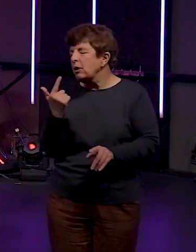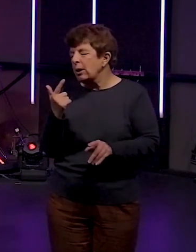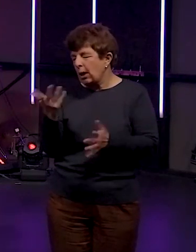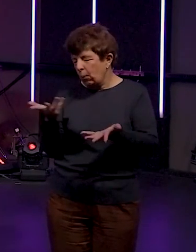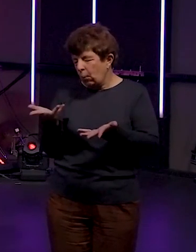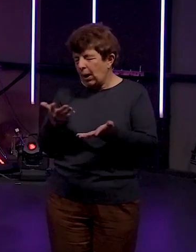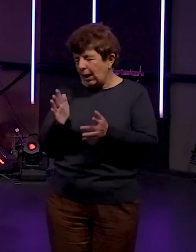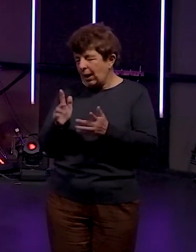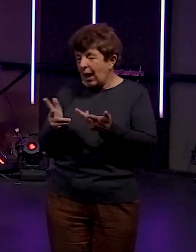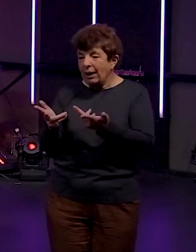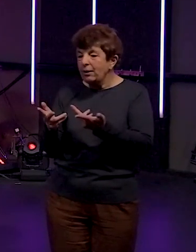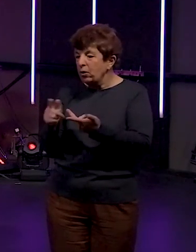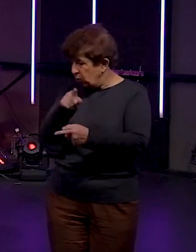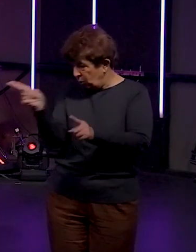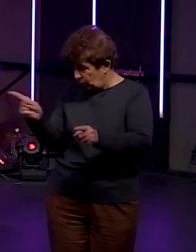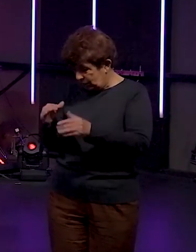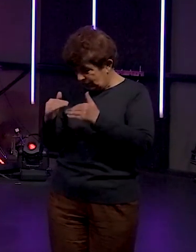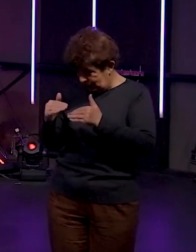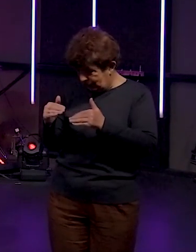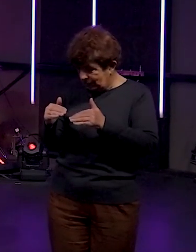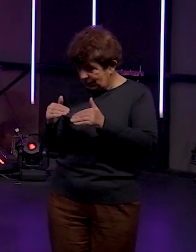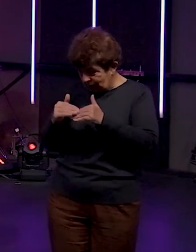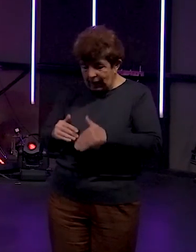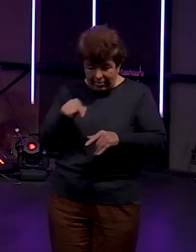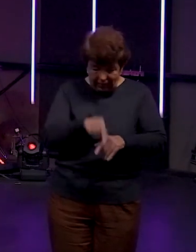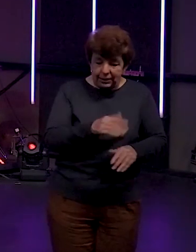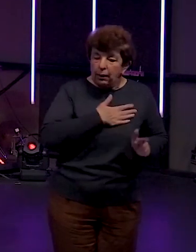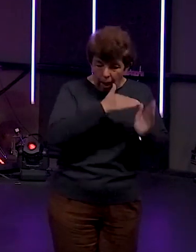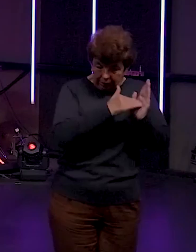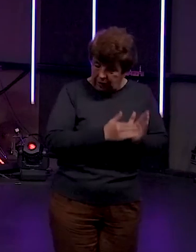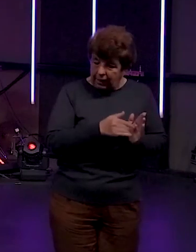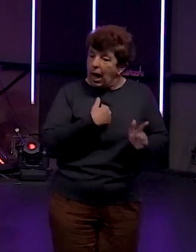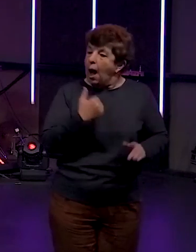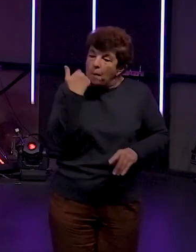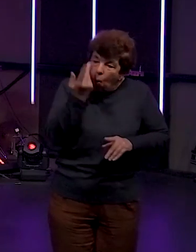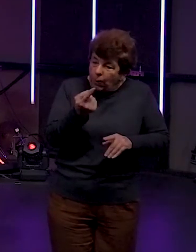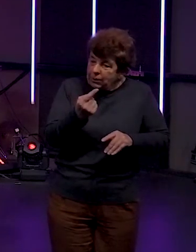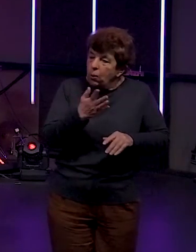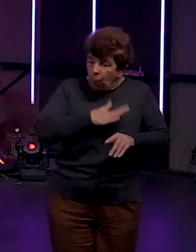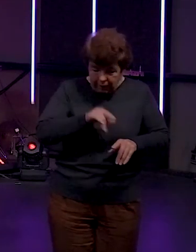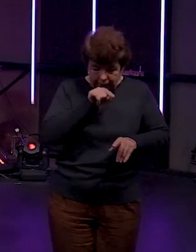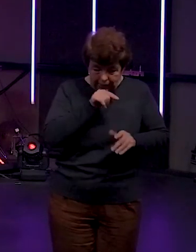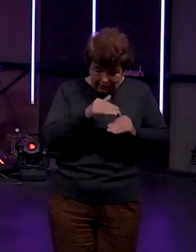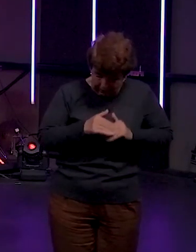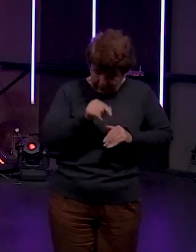anybody else sits this is my seat and I always expect to sit here.